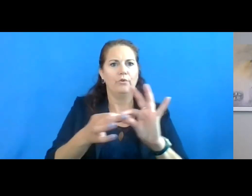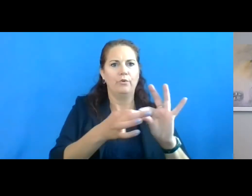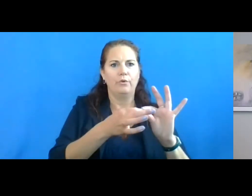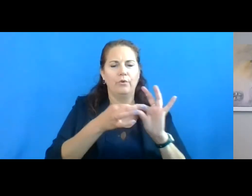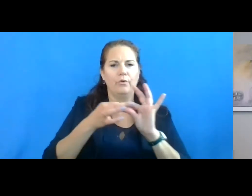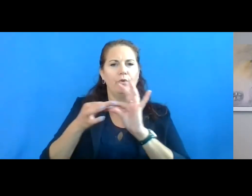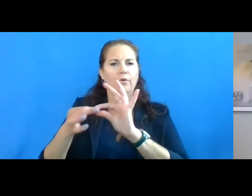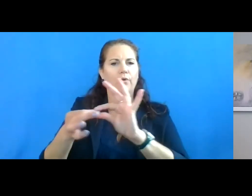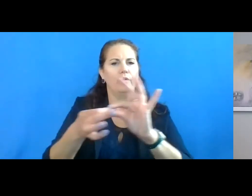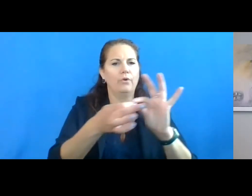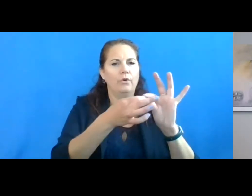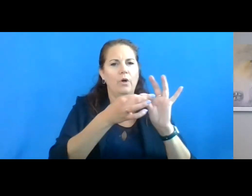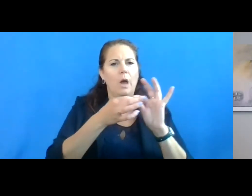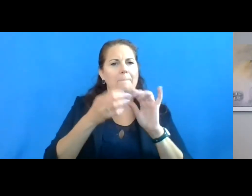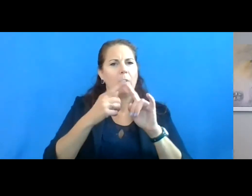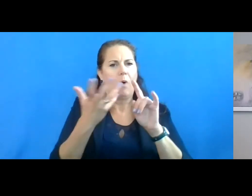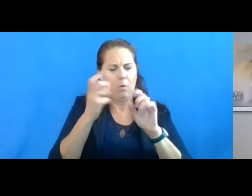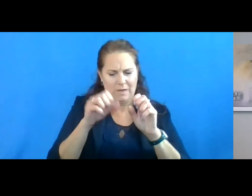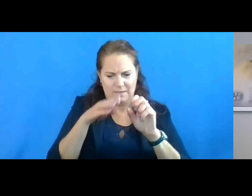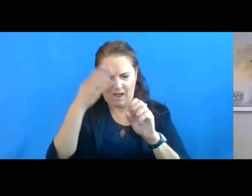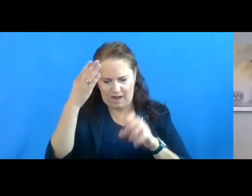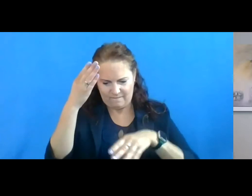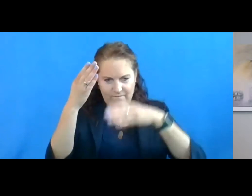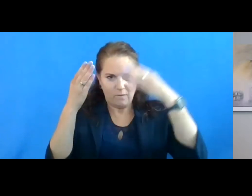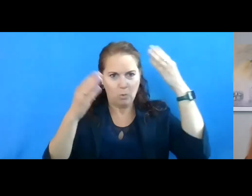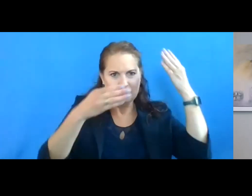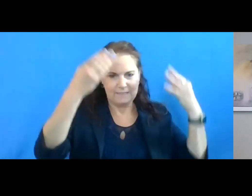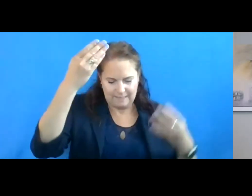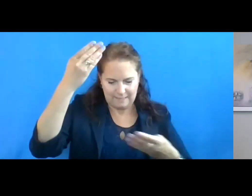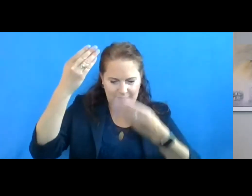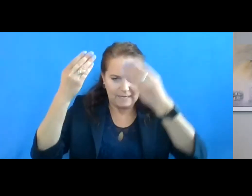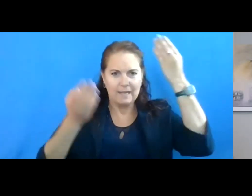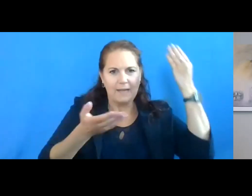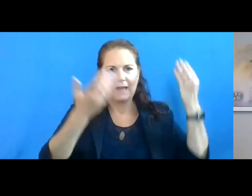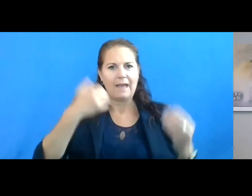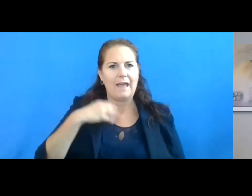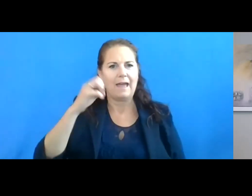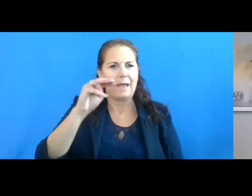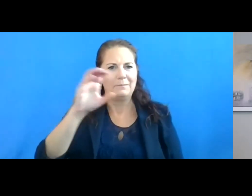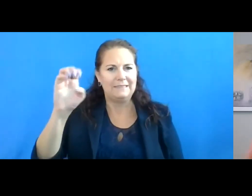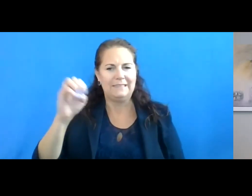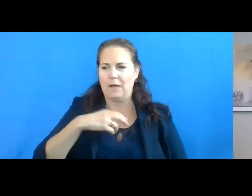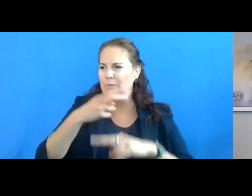What was unfolding before me as they were serving the meals as there was an EMC, I was seated.